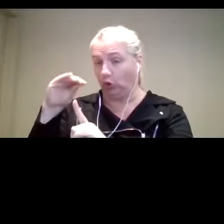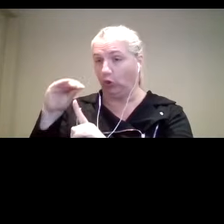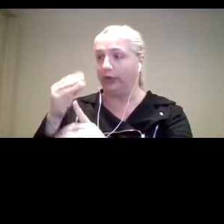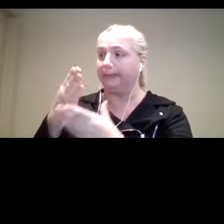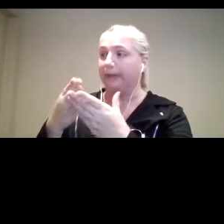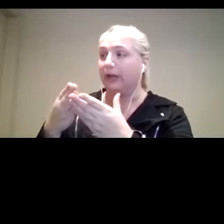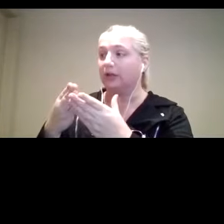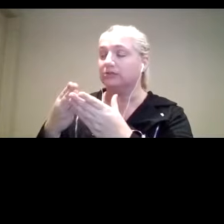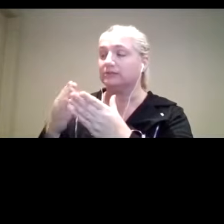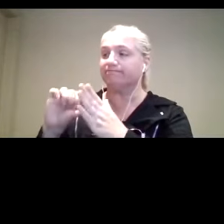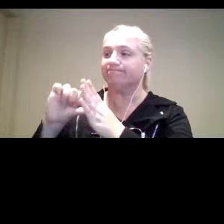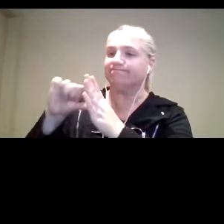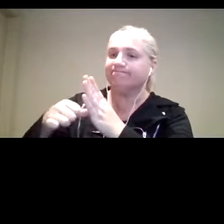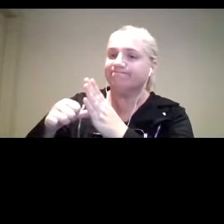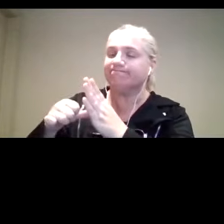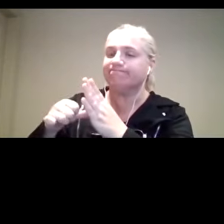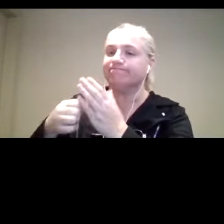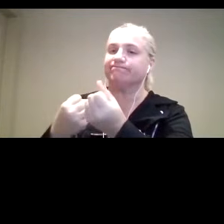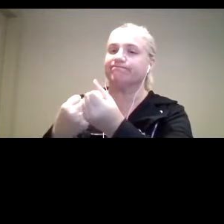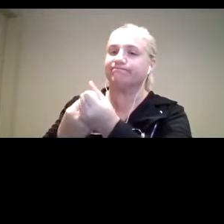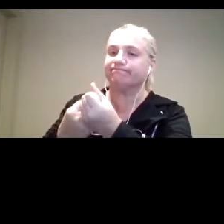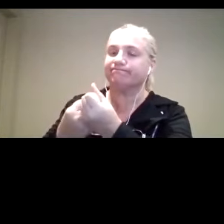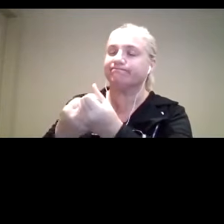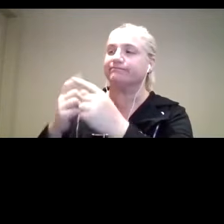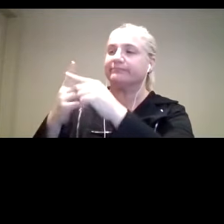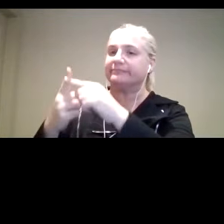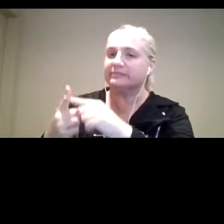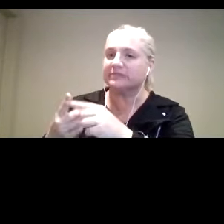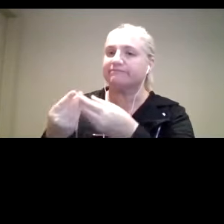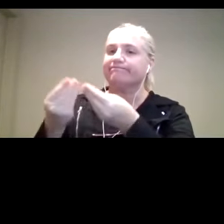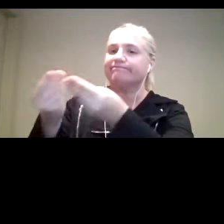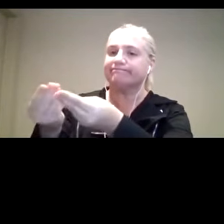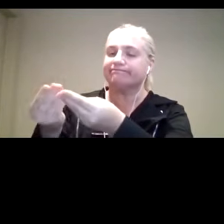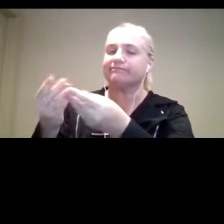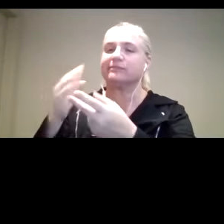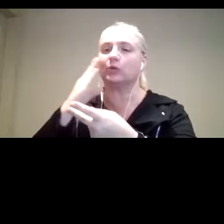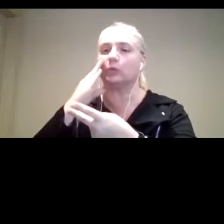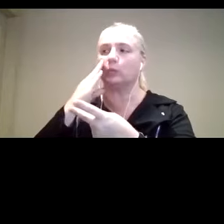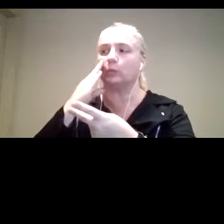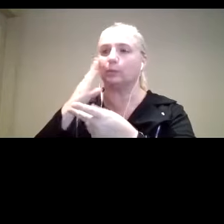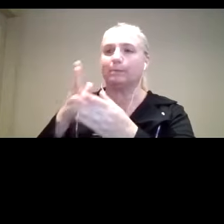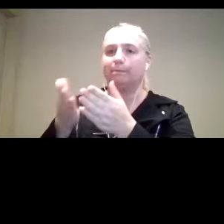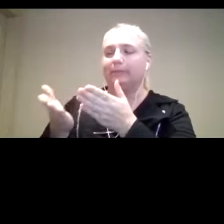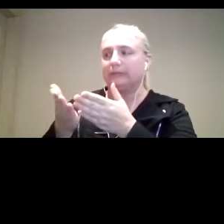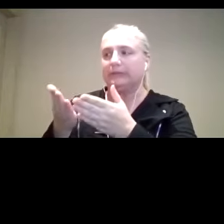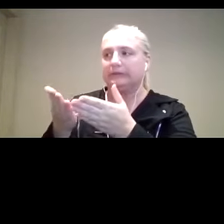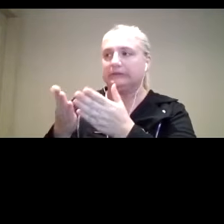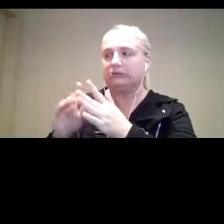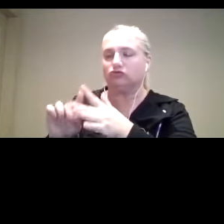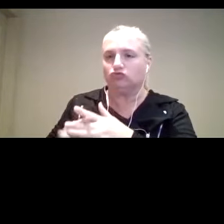behaviors are reinforced. Even those behaviors may be manifesting from anxiety